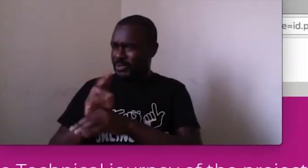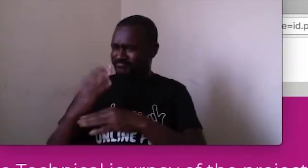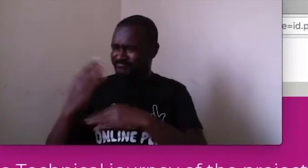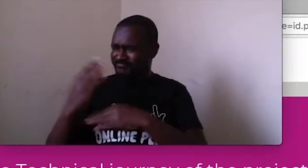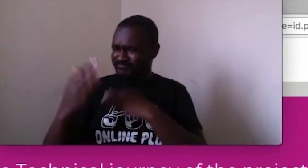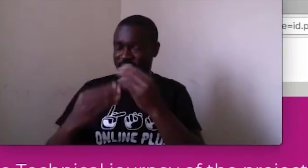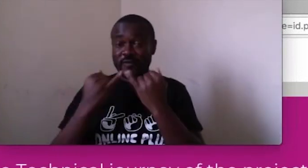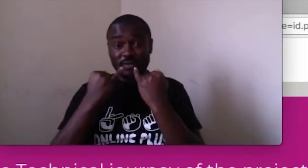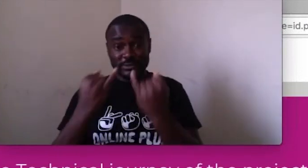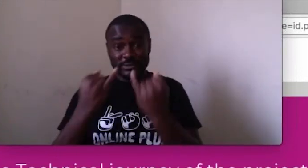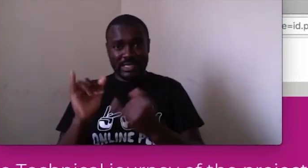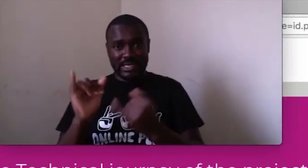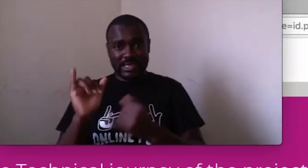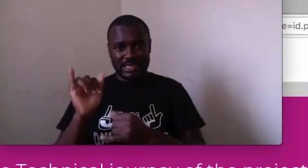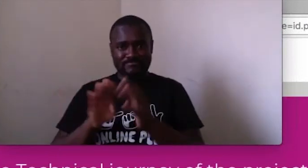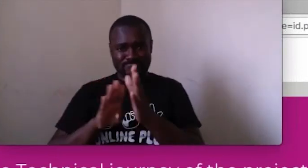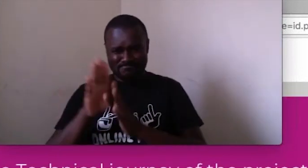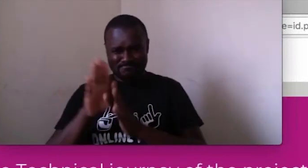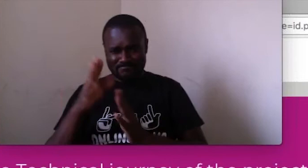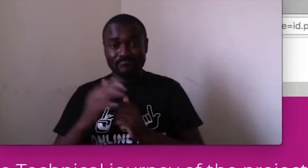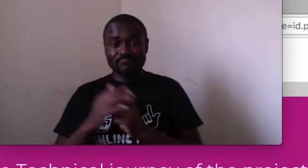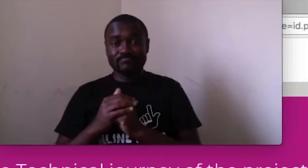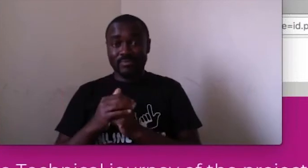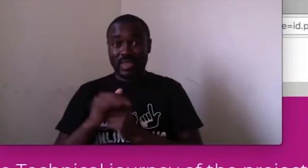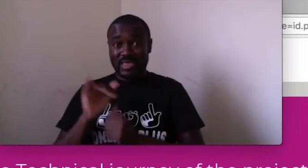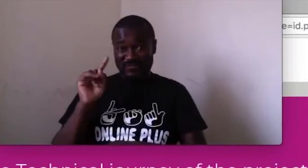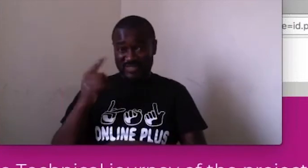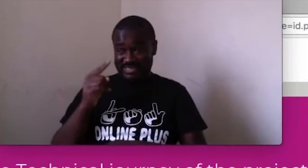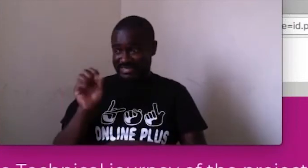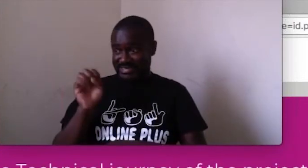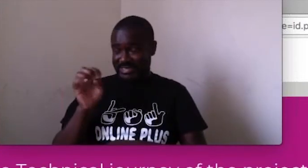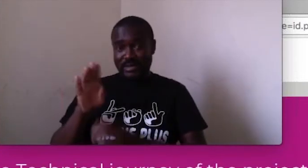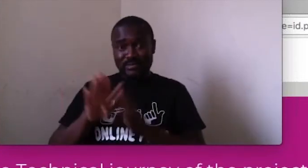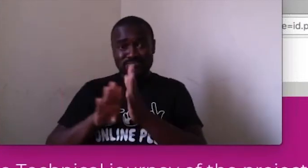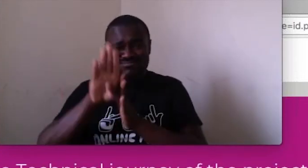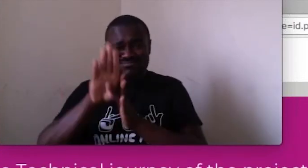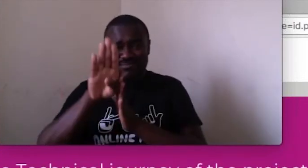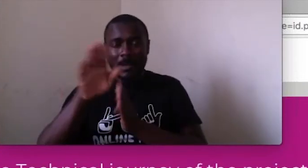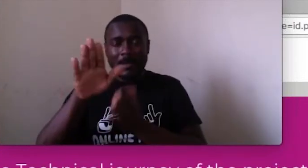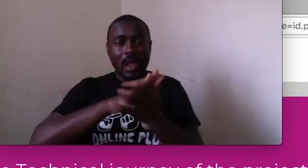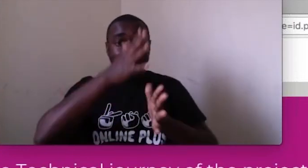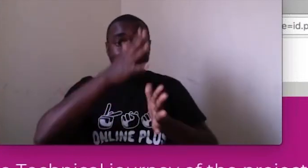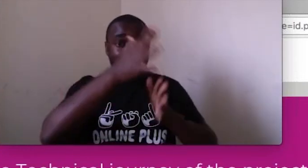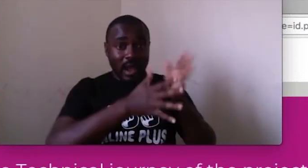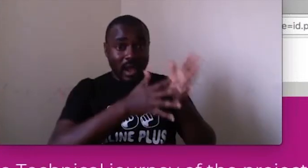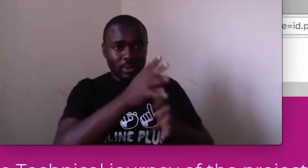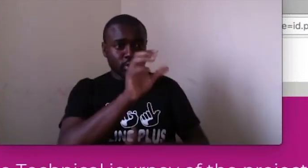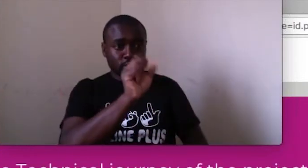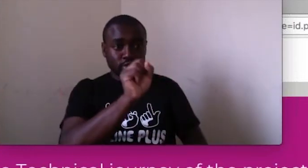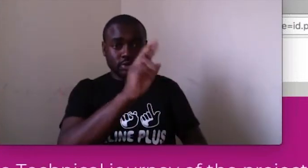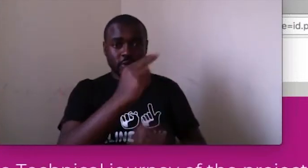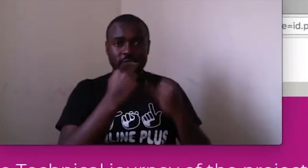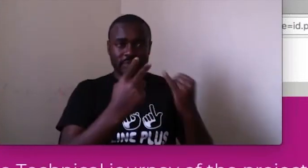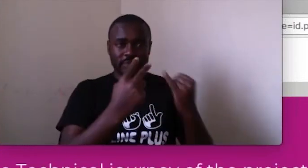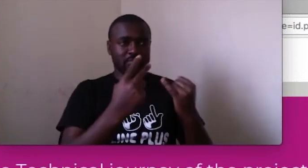how many Deaf? how many hearing people have downloaded? How many users to you have? So what we did is